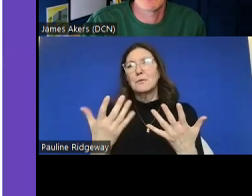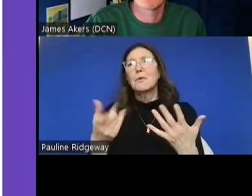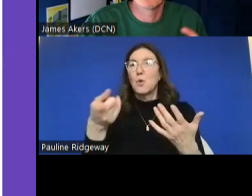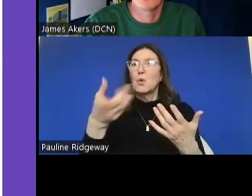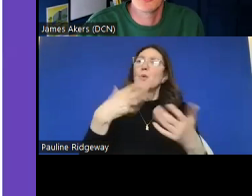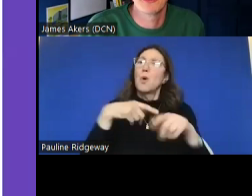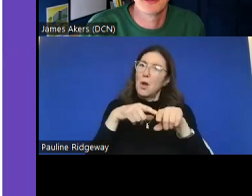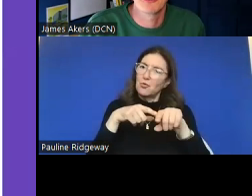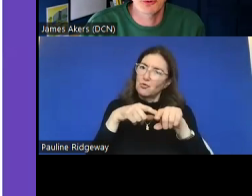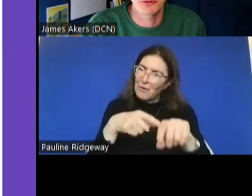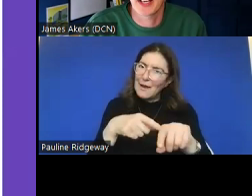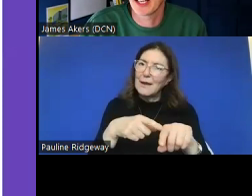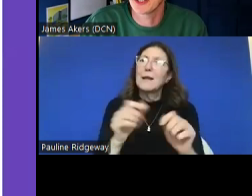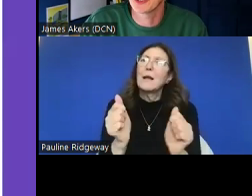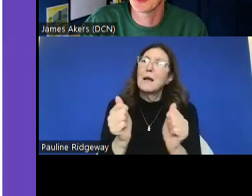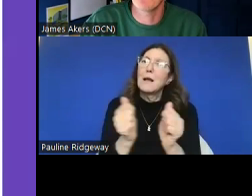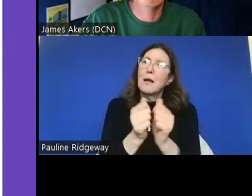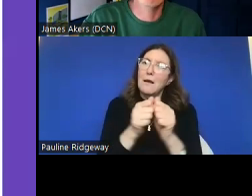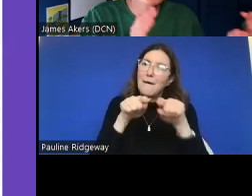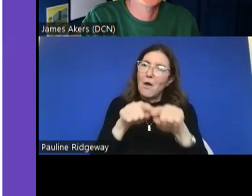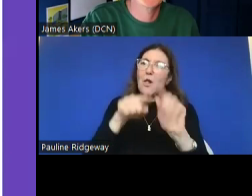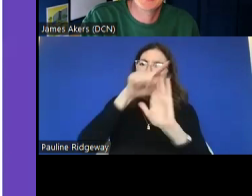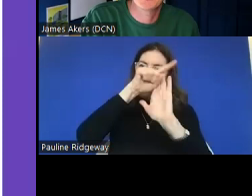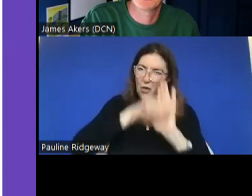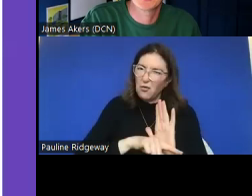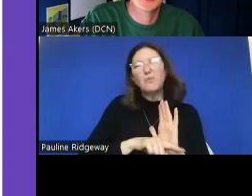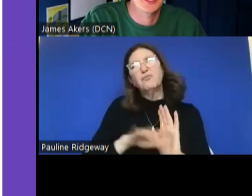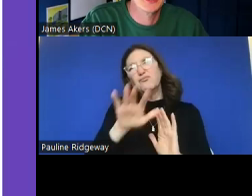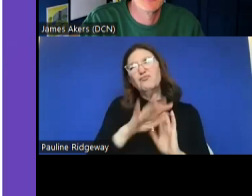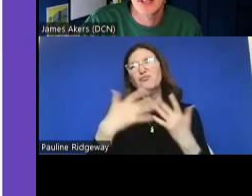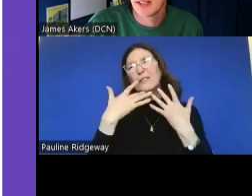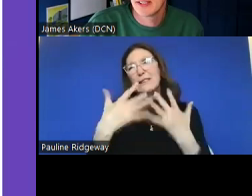and for the different rules and regulations that you must adhere to, essentially.